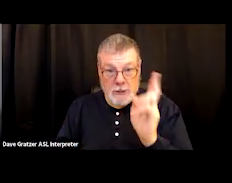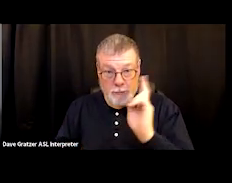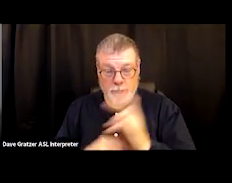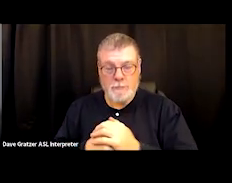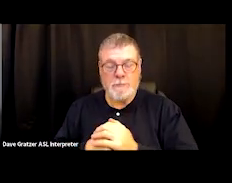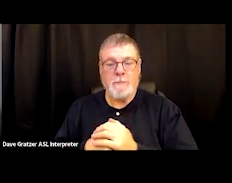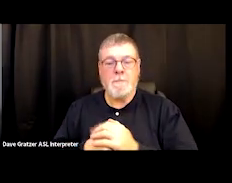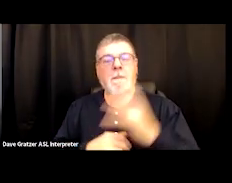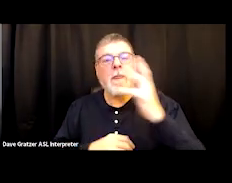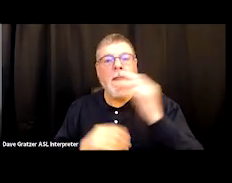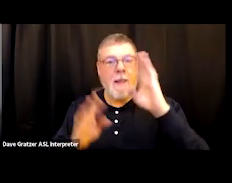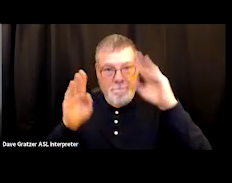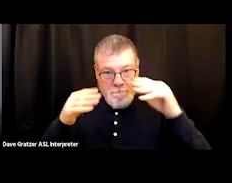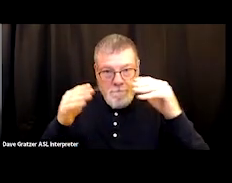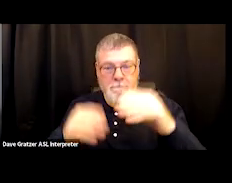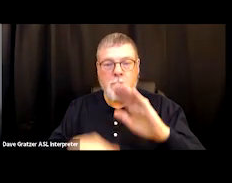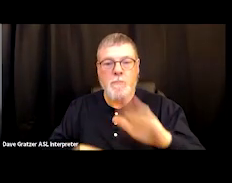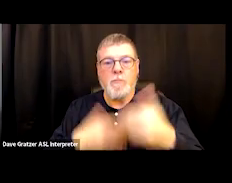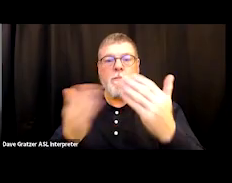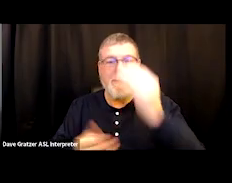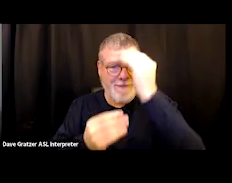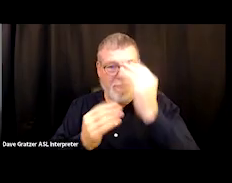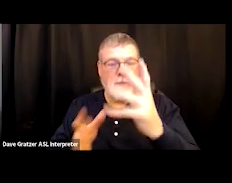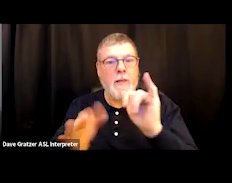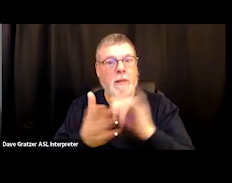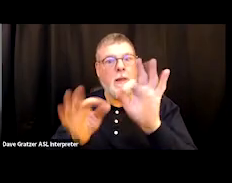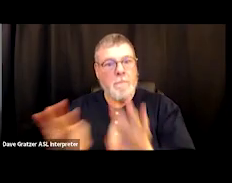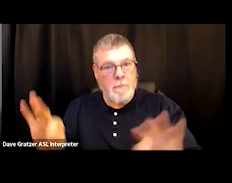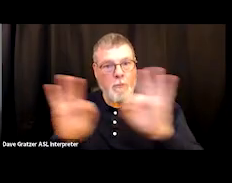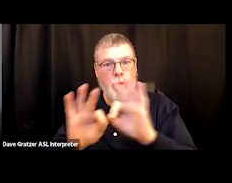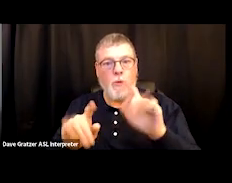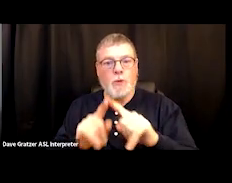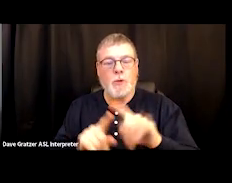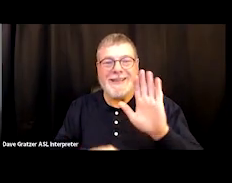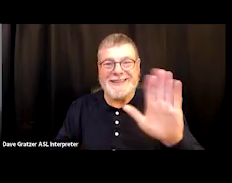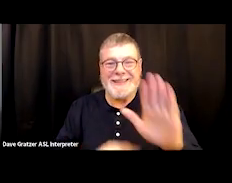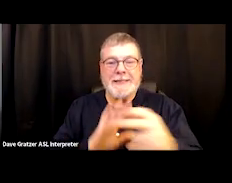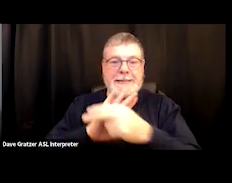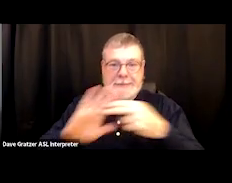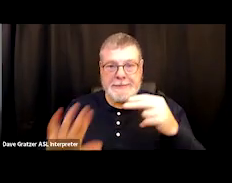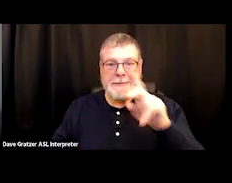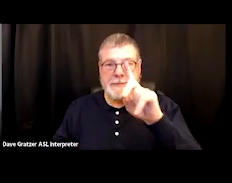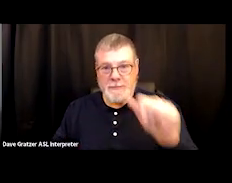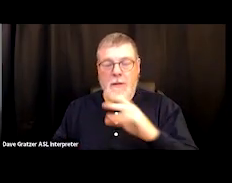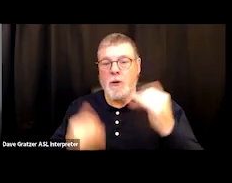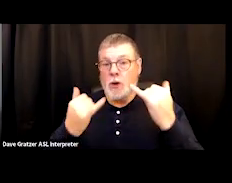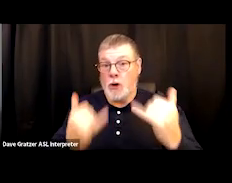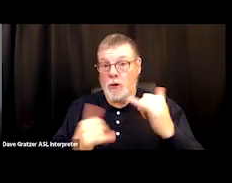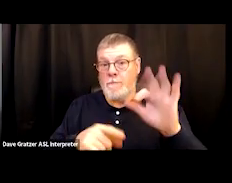and focus on providing information that's relevant to the person's disabling health conditions and their current functional limitations